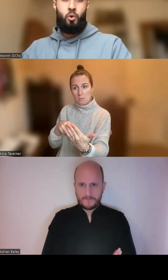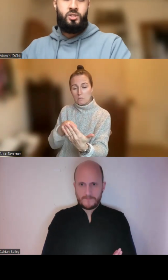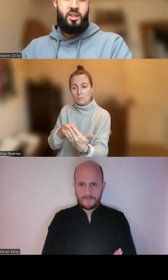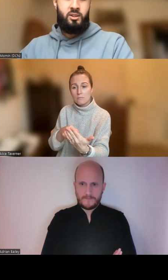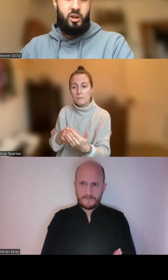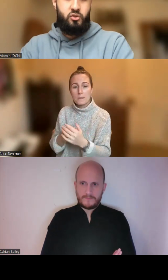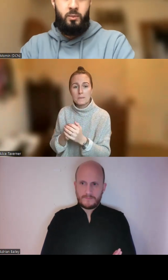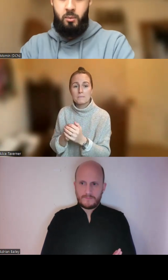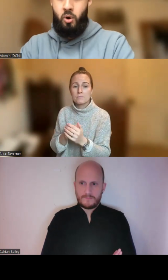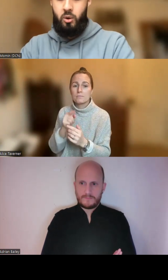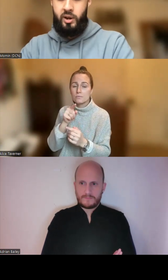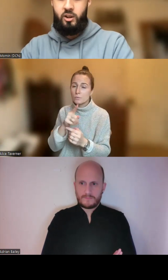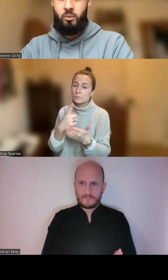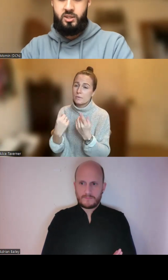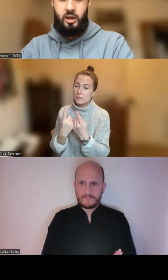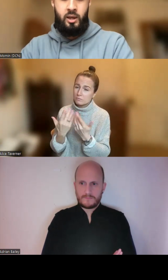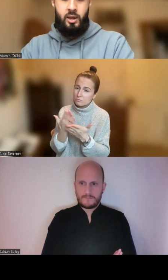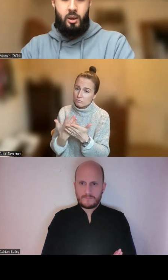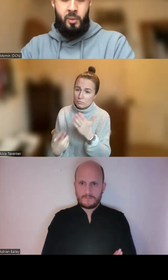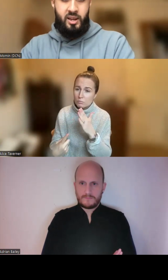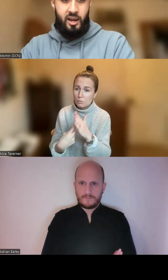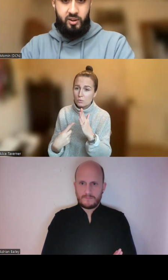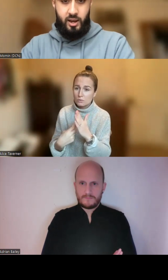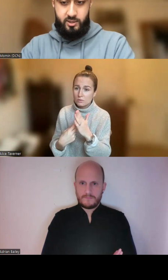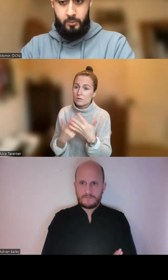Those things are extremely important when it comes to Meta advertising.